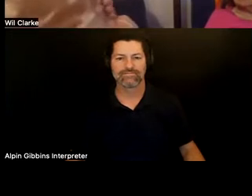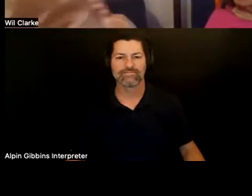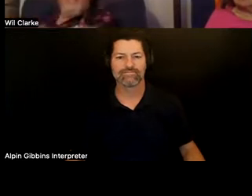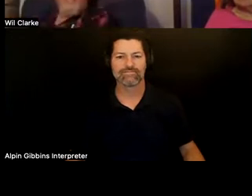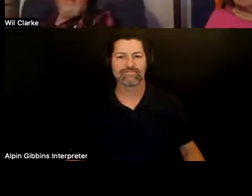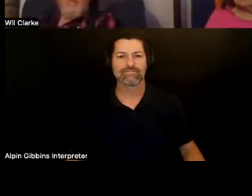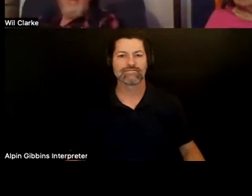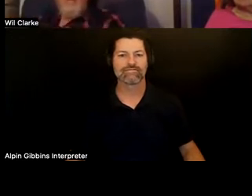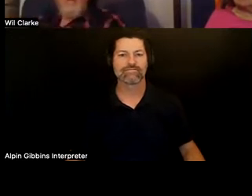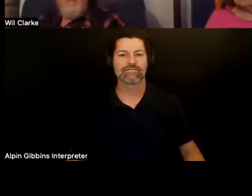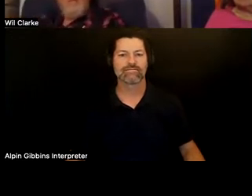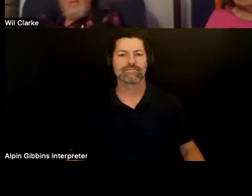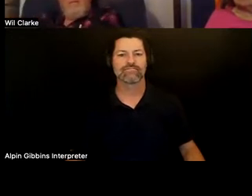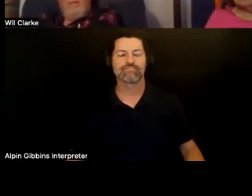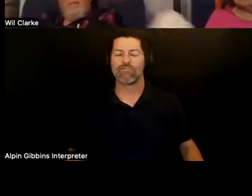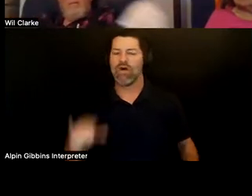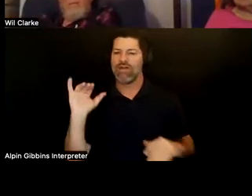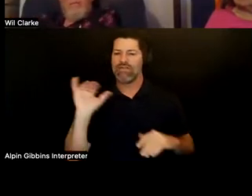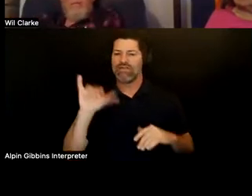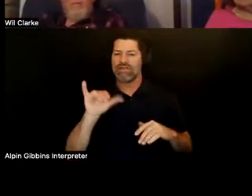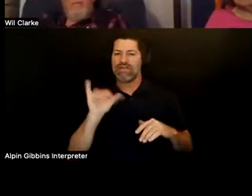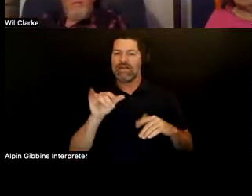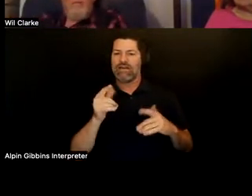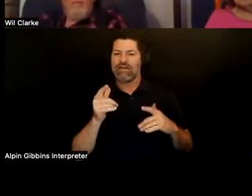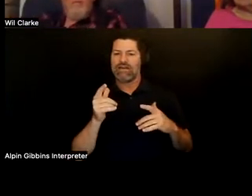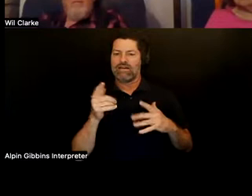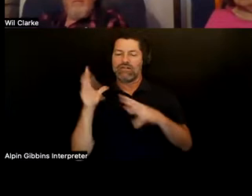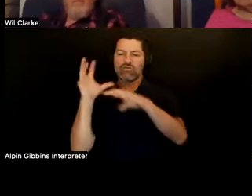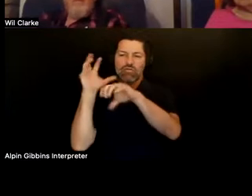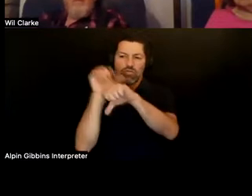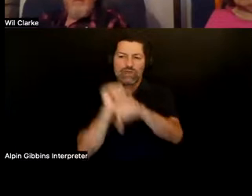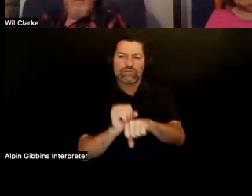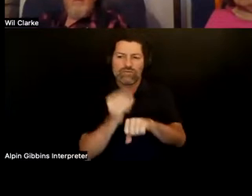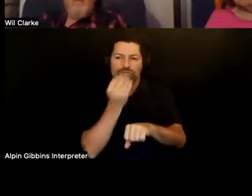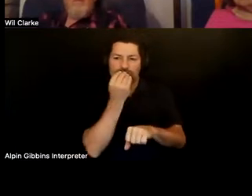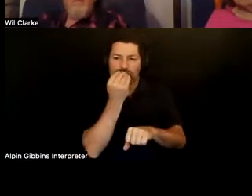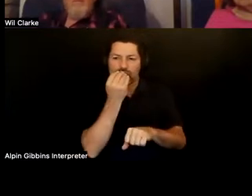19:19:28 Those are the ritual foods that are kept on the satyr plate.